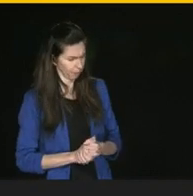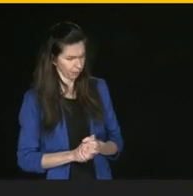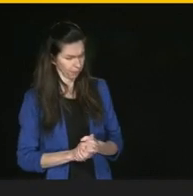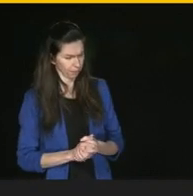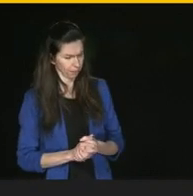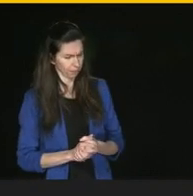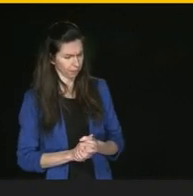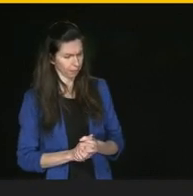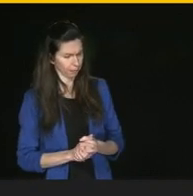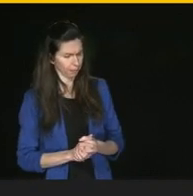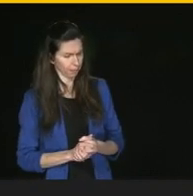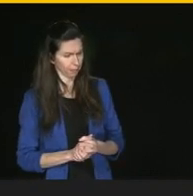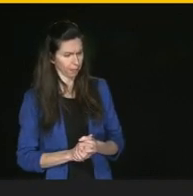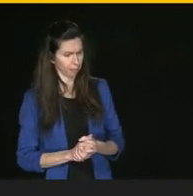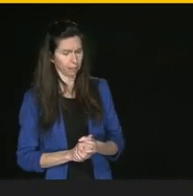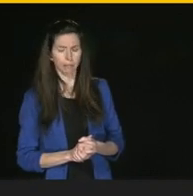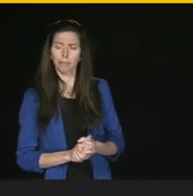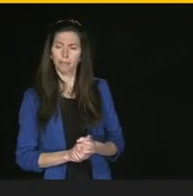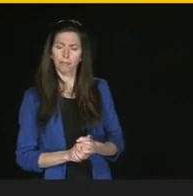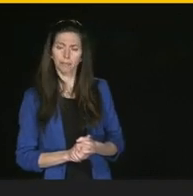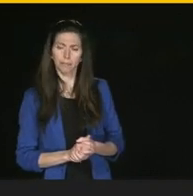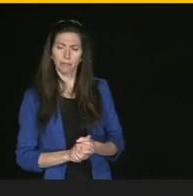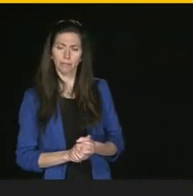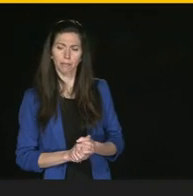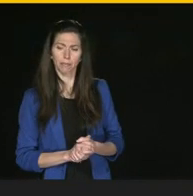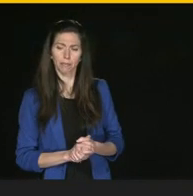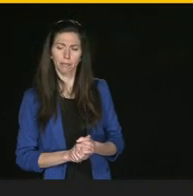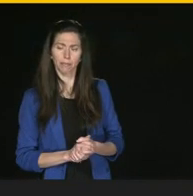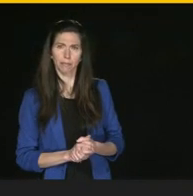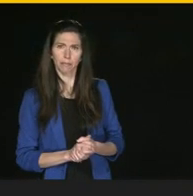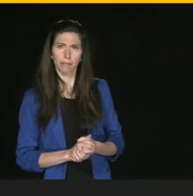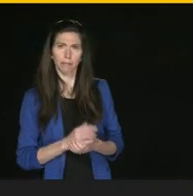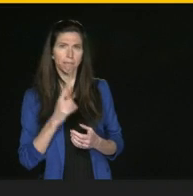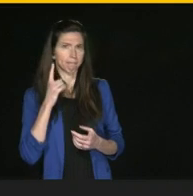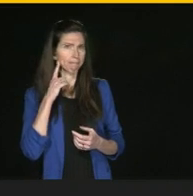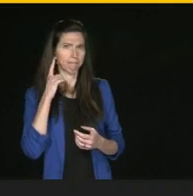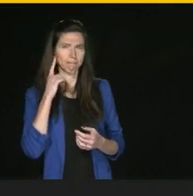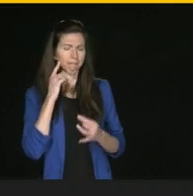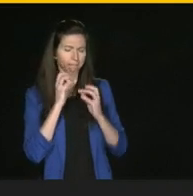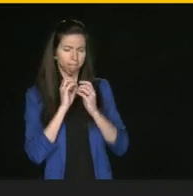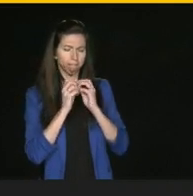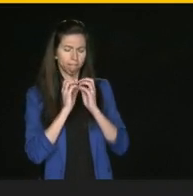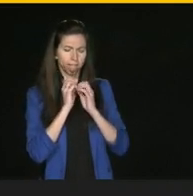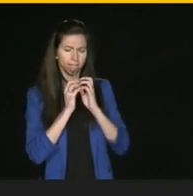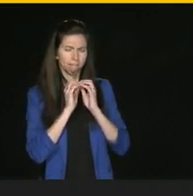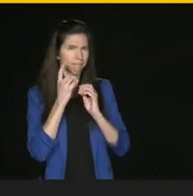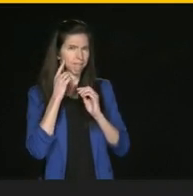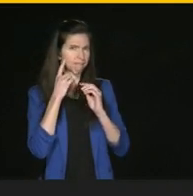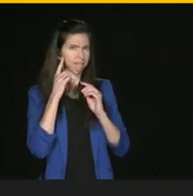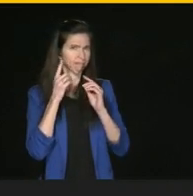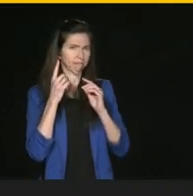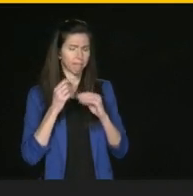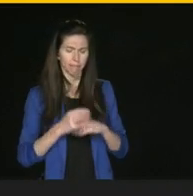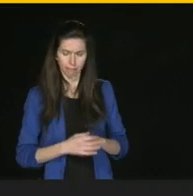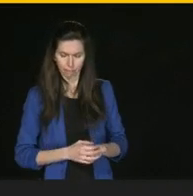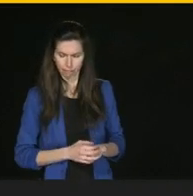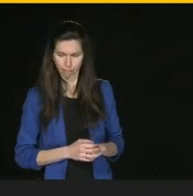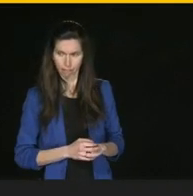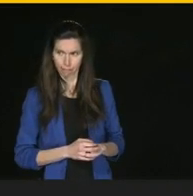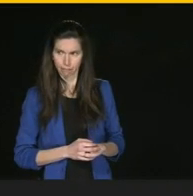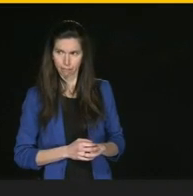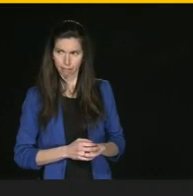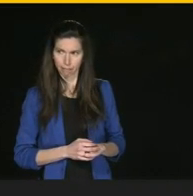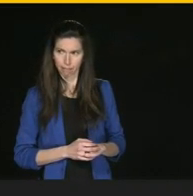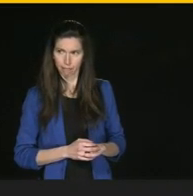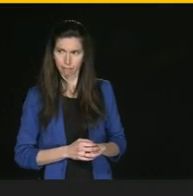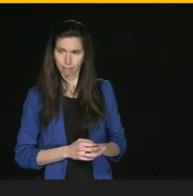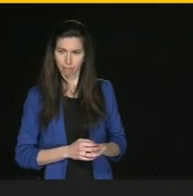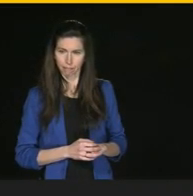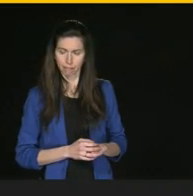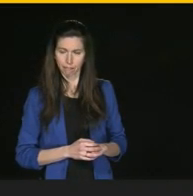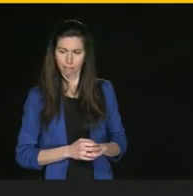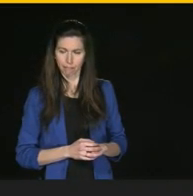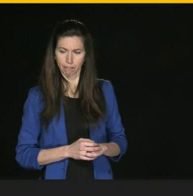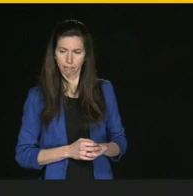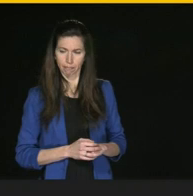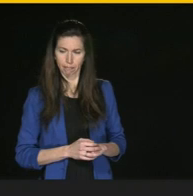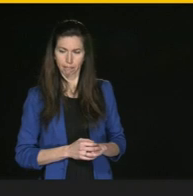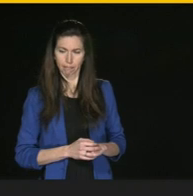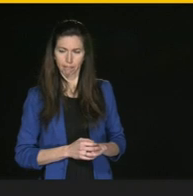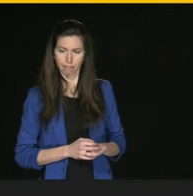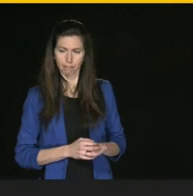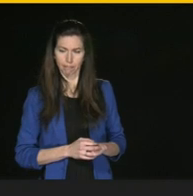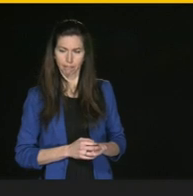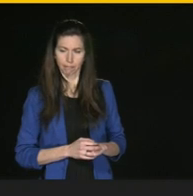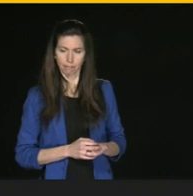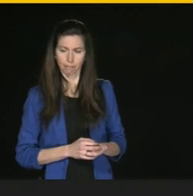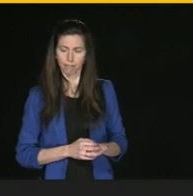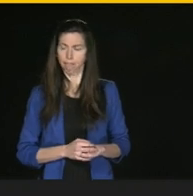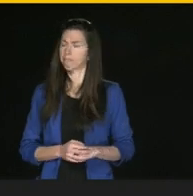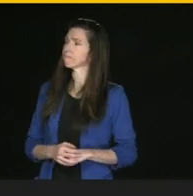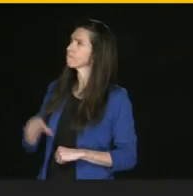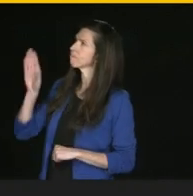WANTED TO.